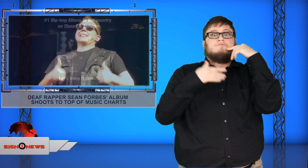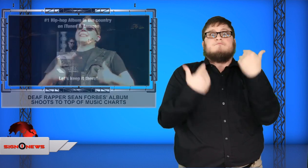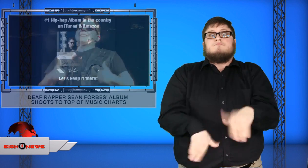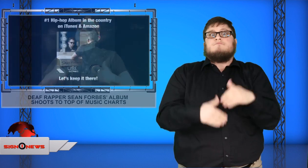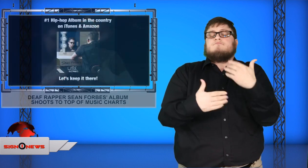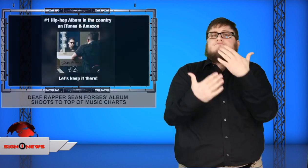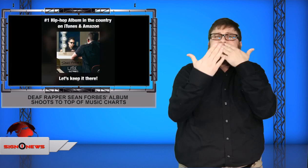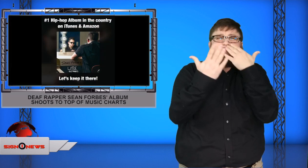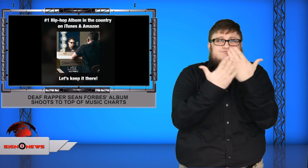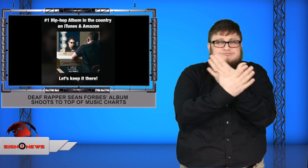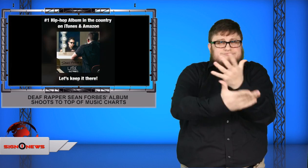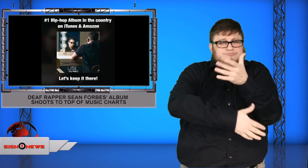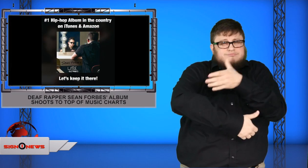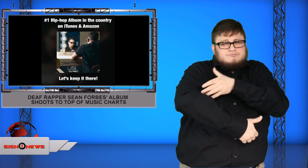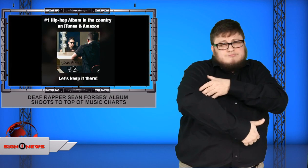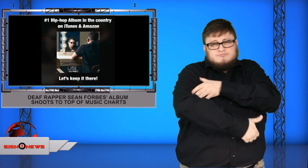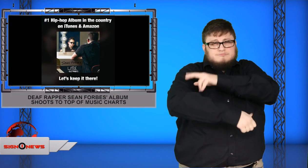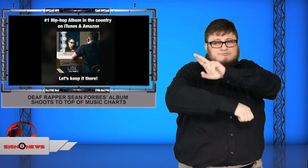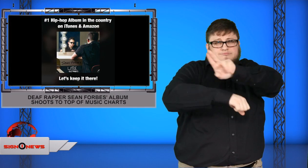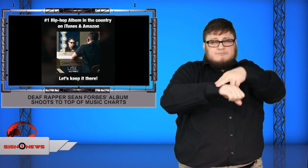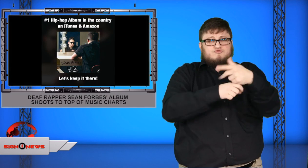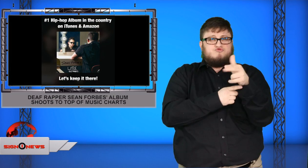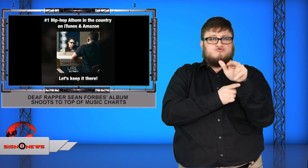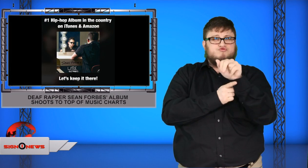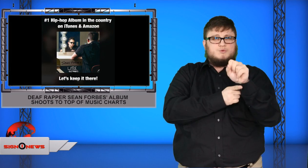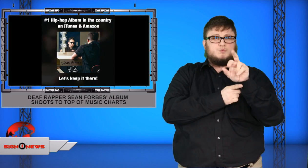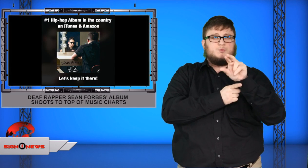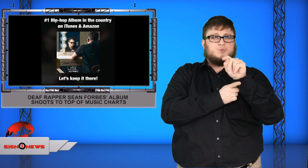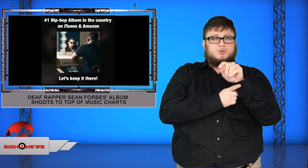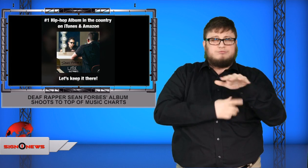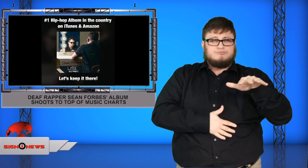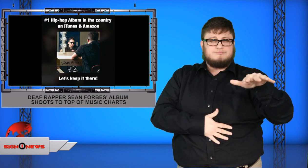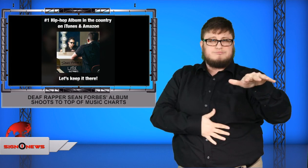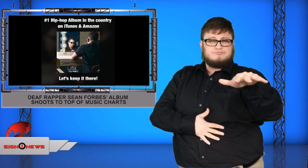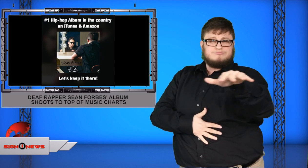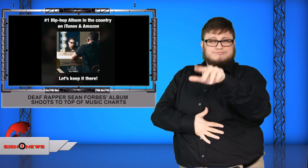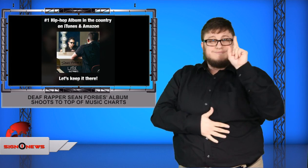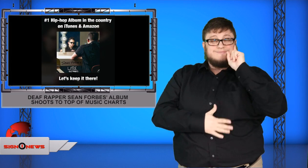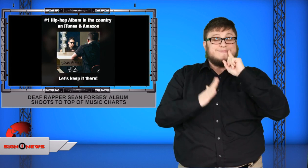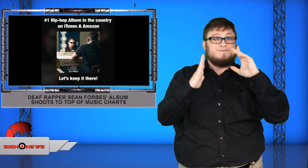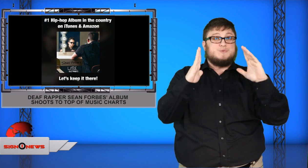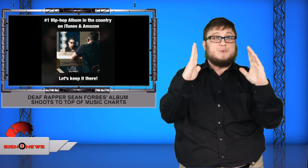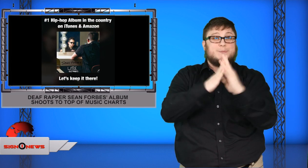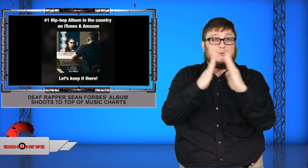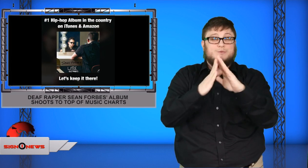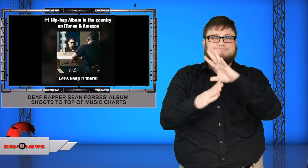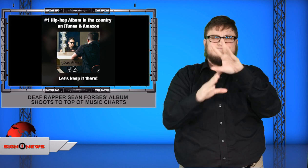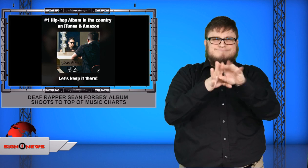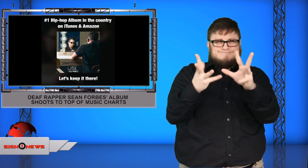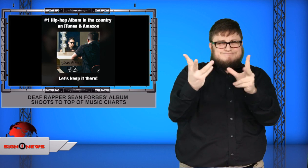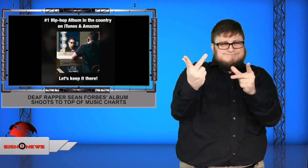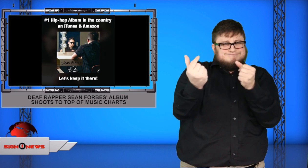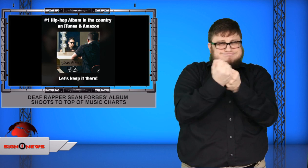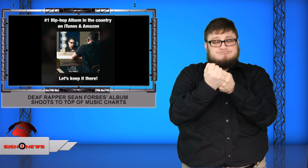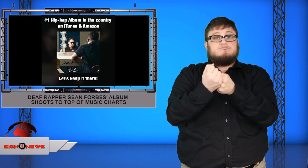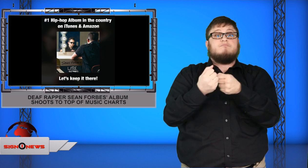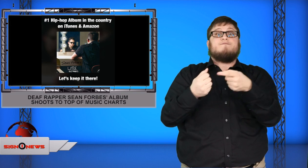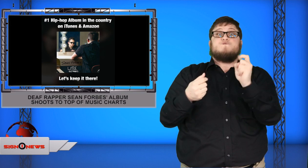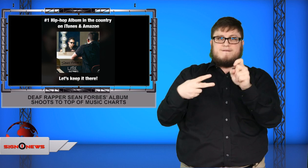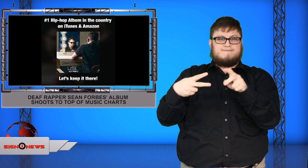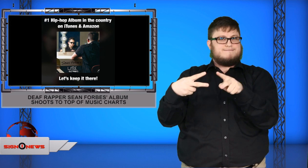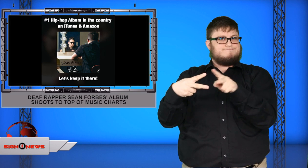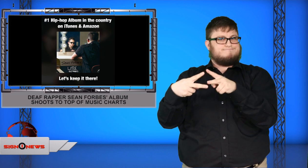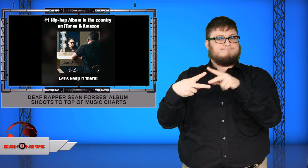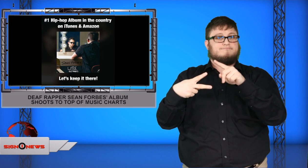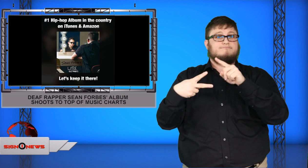And it's all due to a powerful national grassroots effort in the Deaf community including support